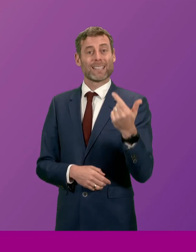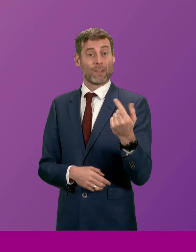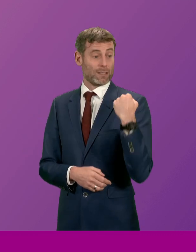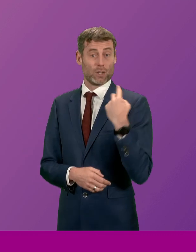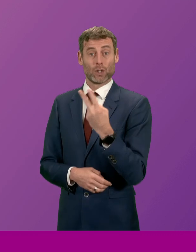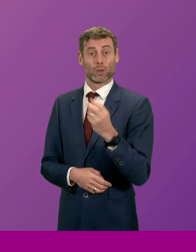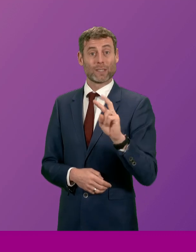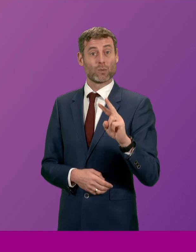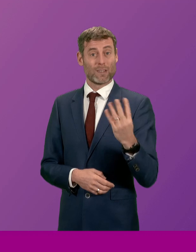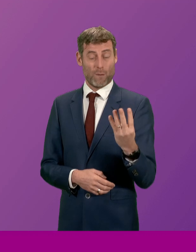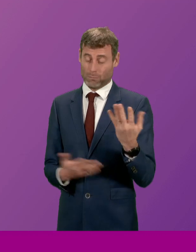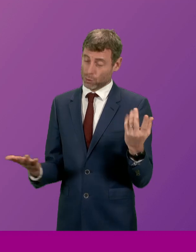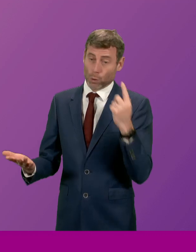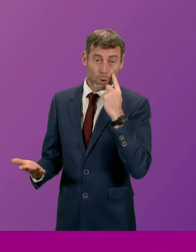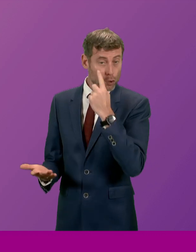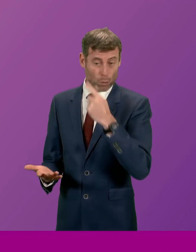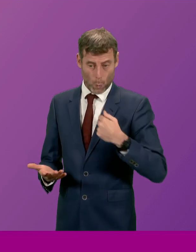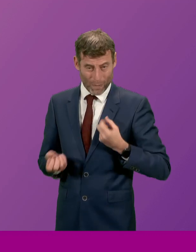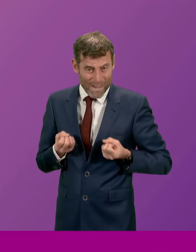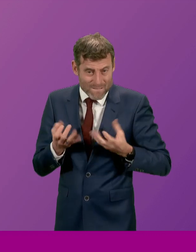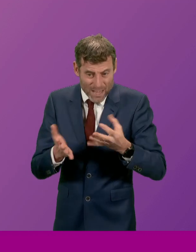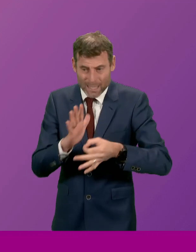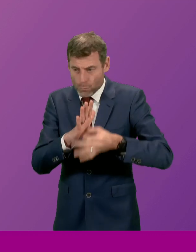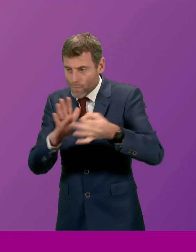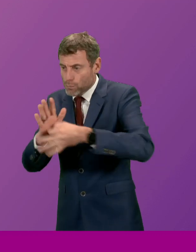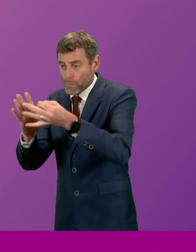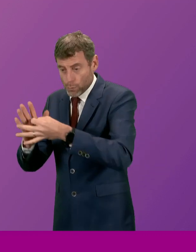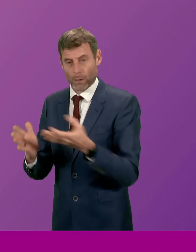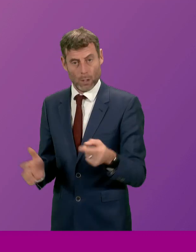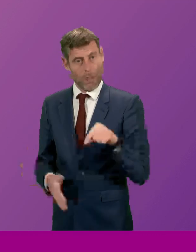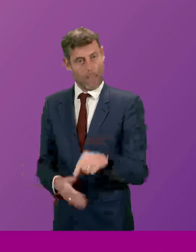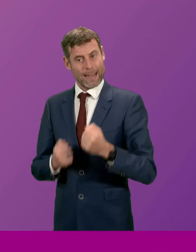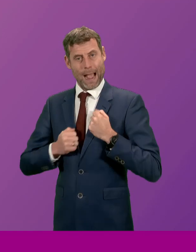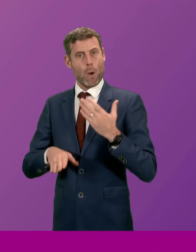which is a tribute to the public sector investment that the Government has presided over.